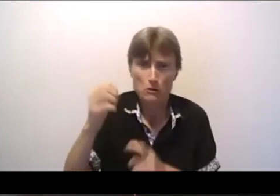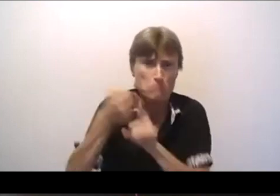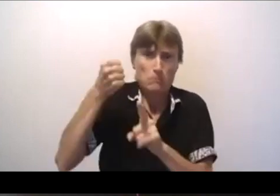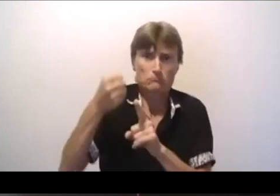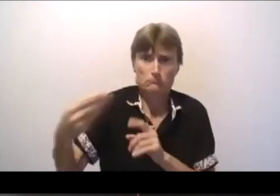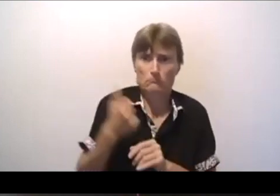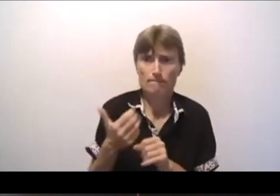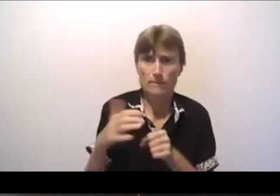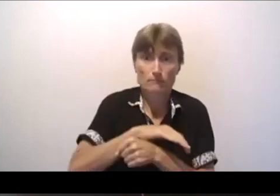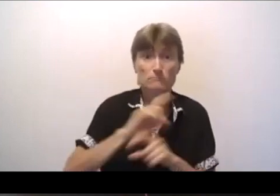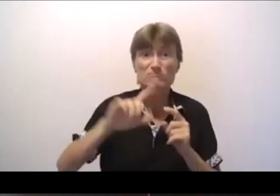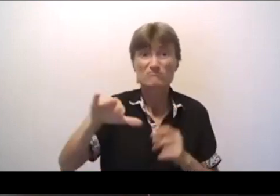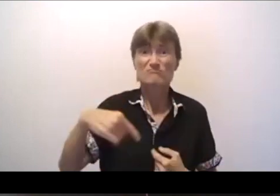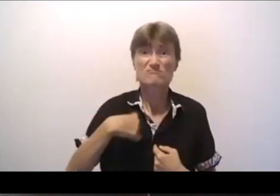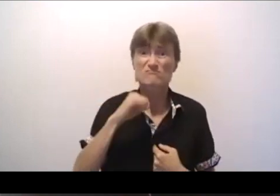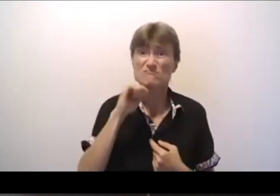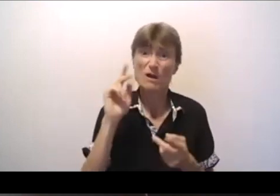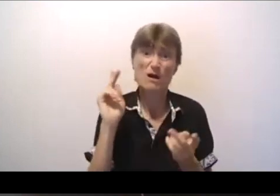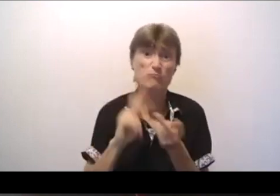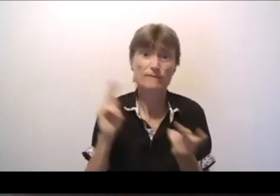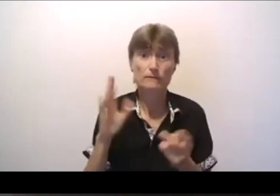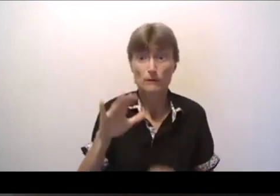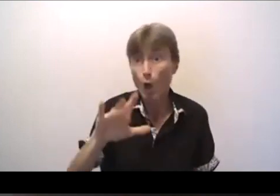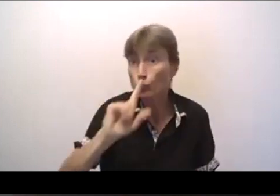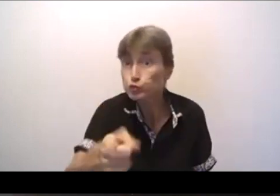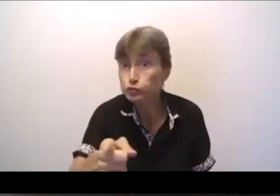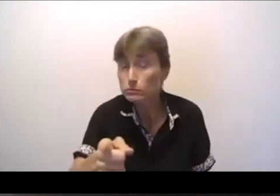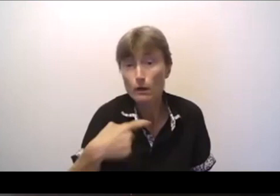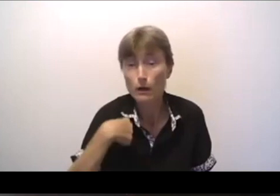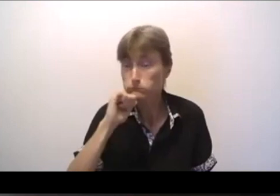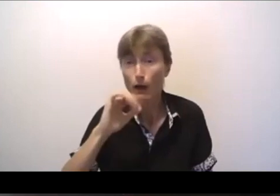perfectionist any way and that is absolutely true my art functions